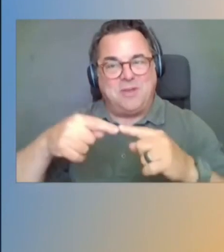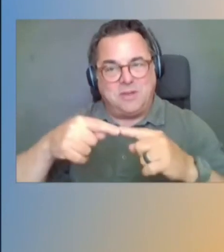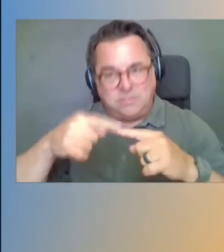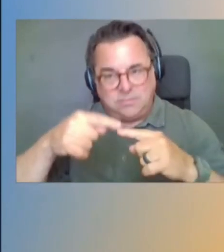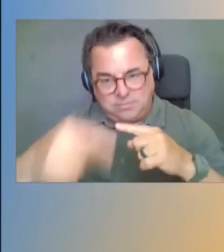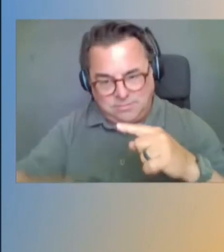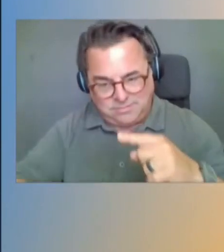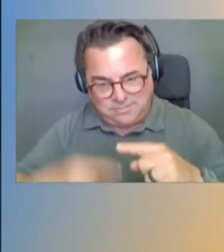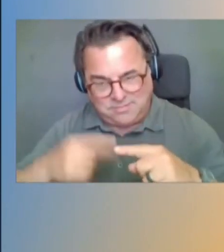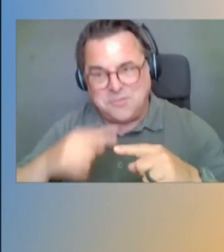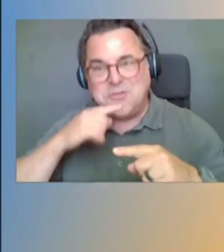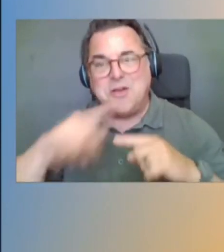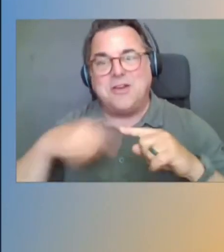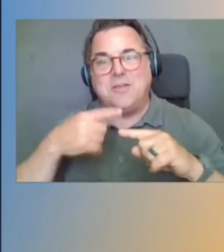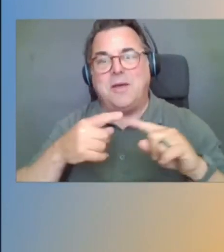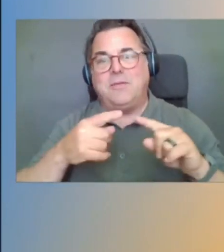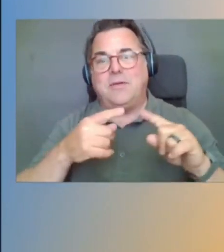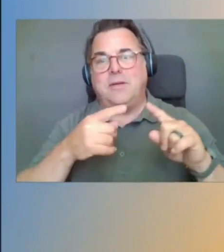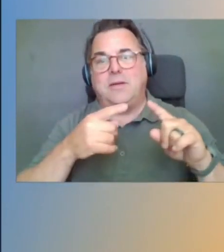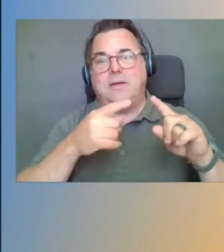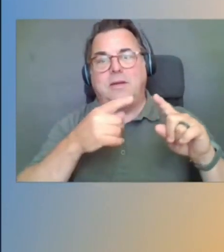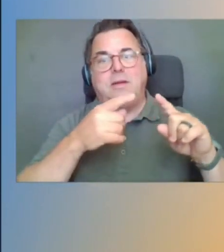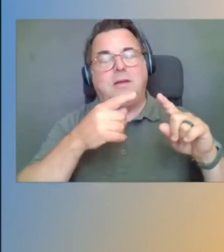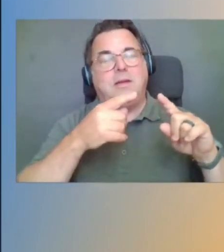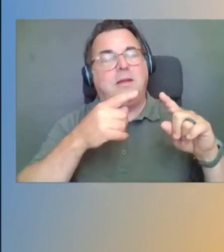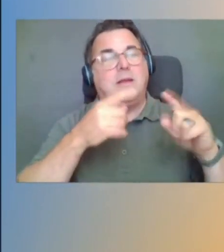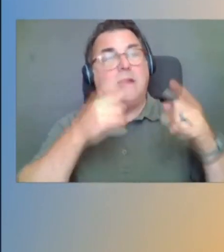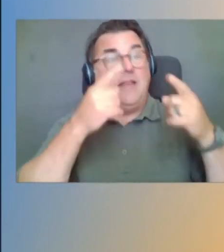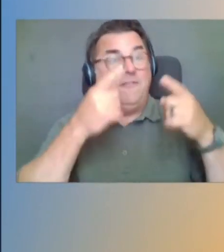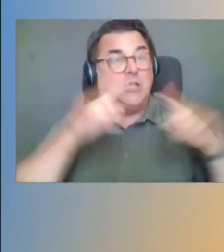and optimizing your platform for efficiency. And I think Martin even said it before,